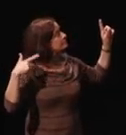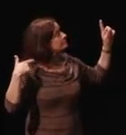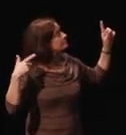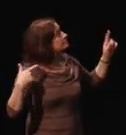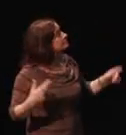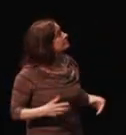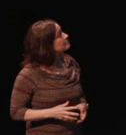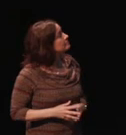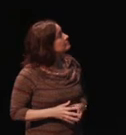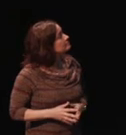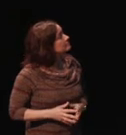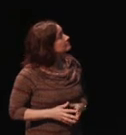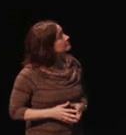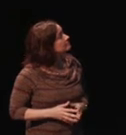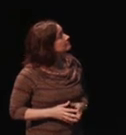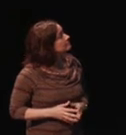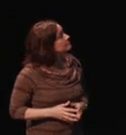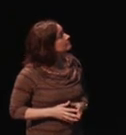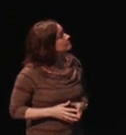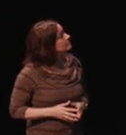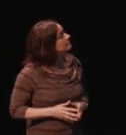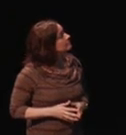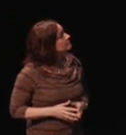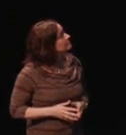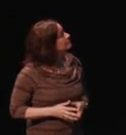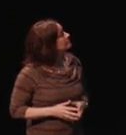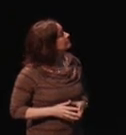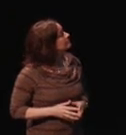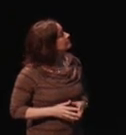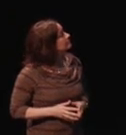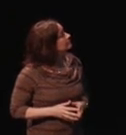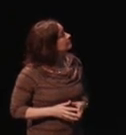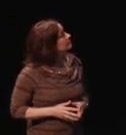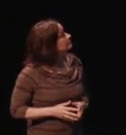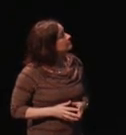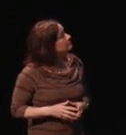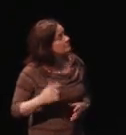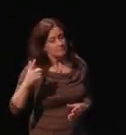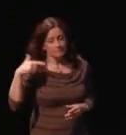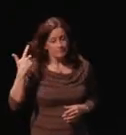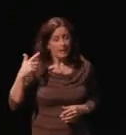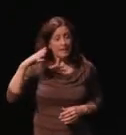I'm not sure if it's at the woman or the Space Invaders machine that she's blocking. It's hard to tell.